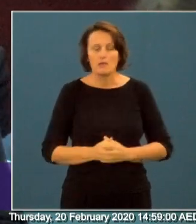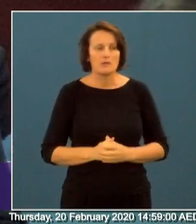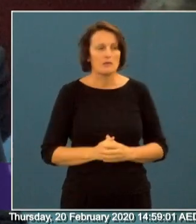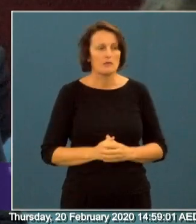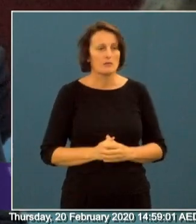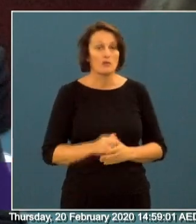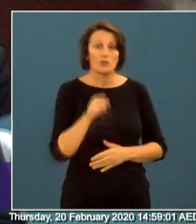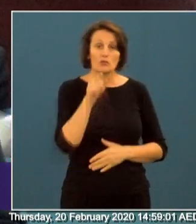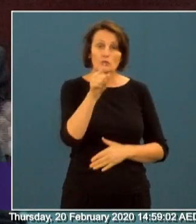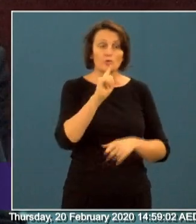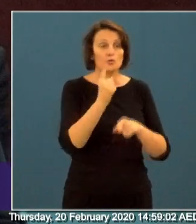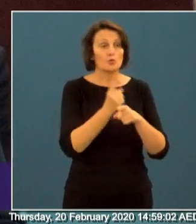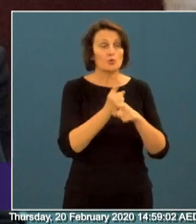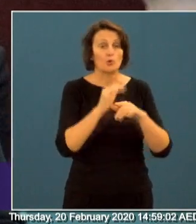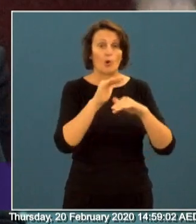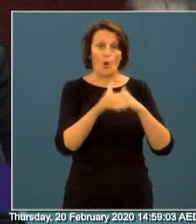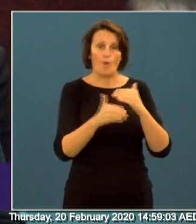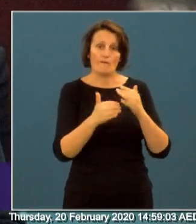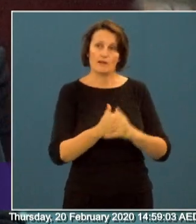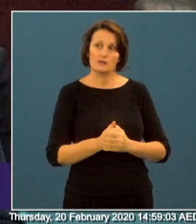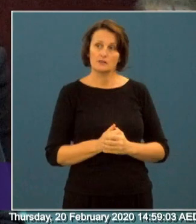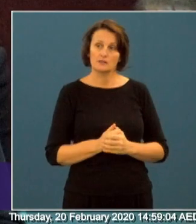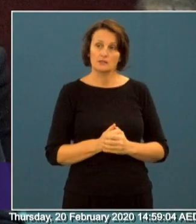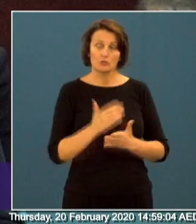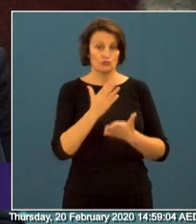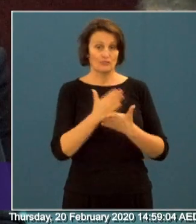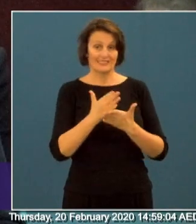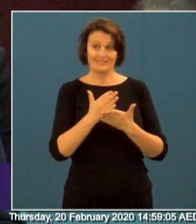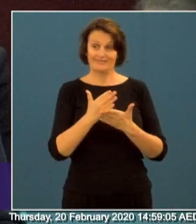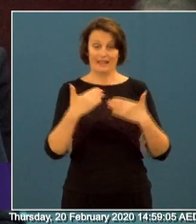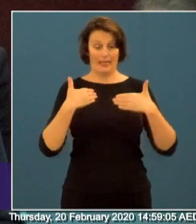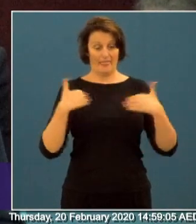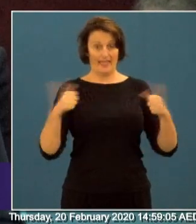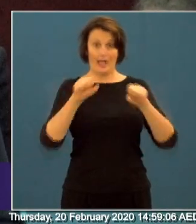You referred to systemic neglect by the health system